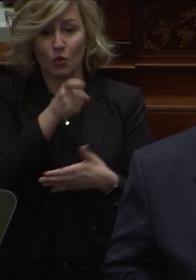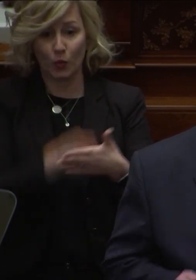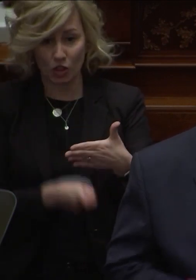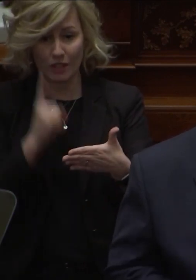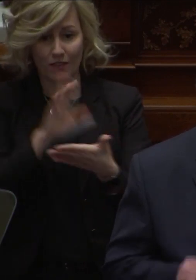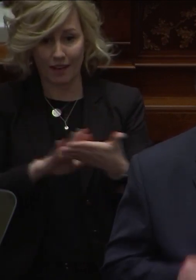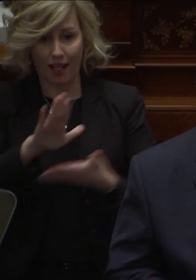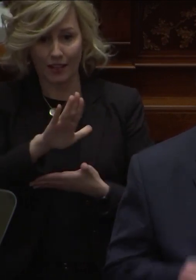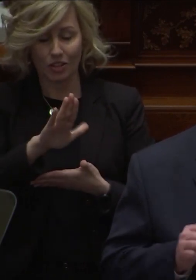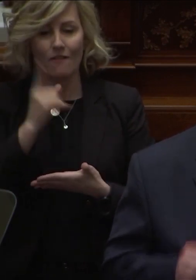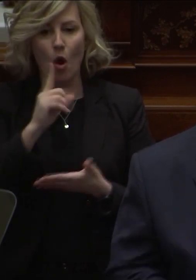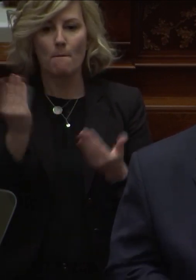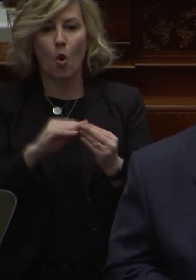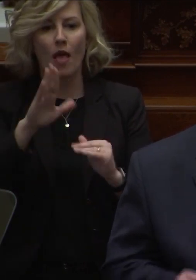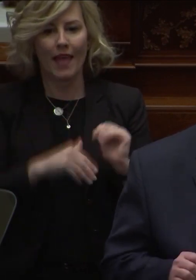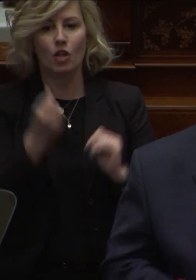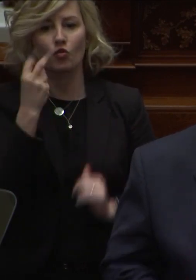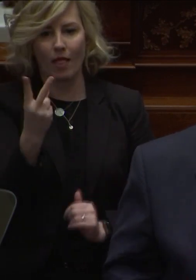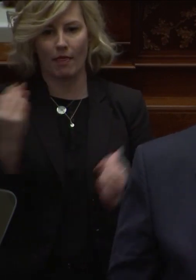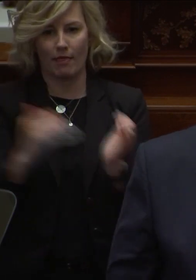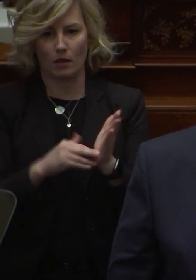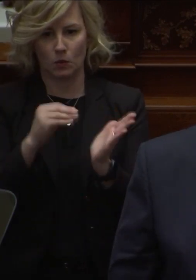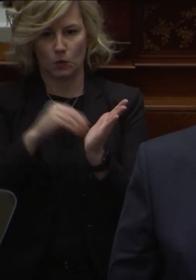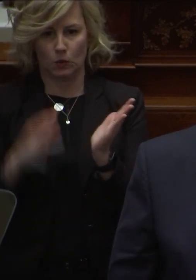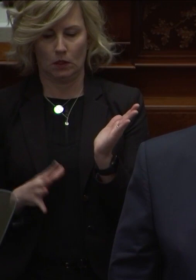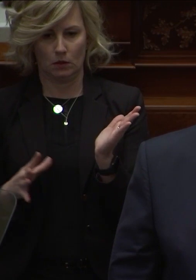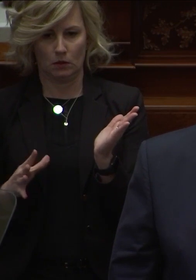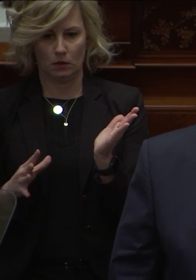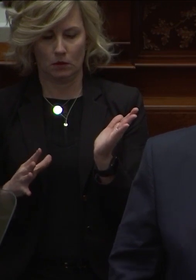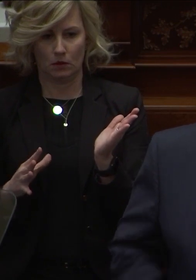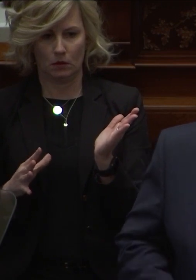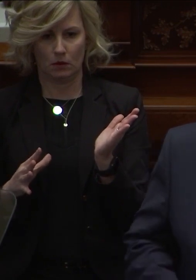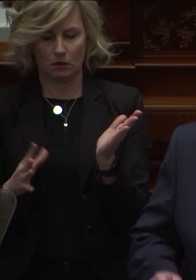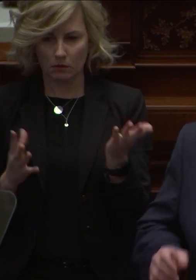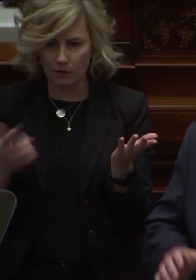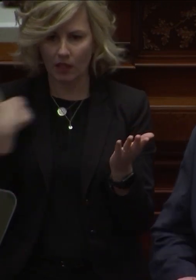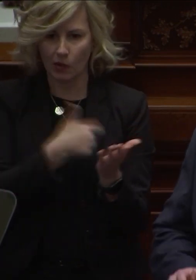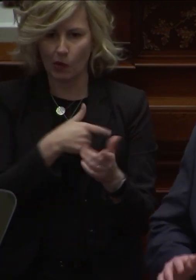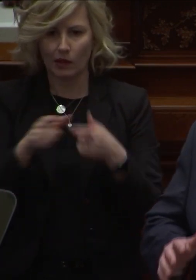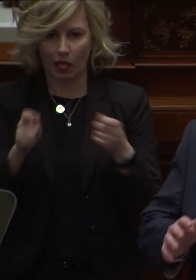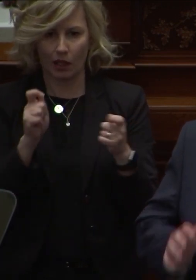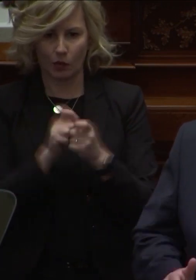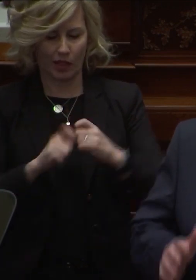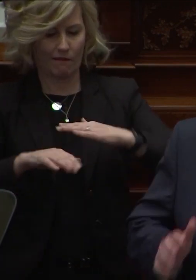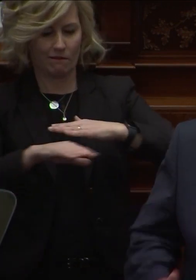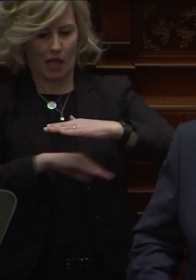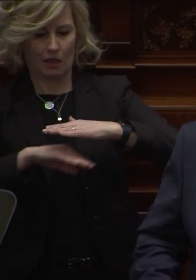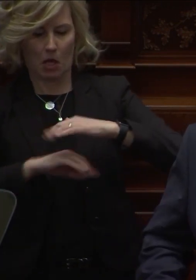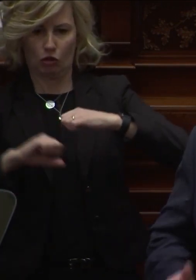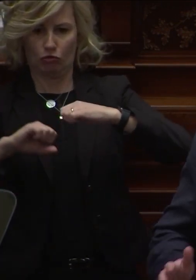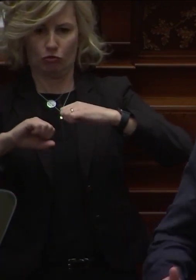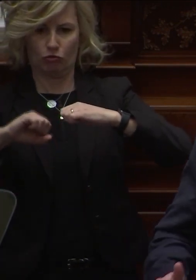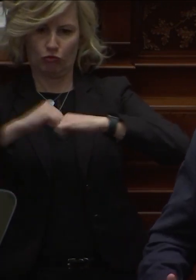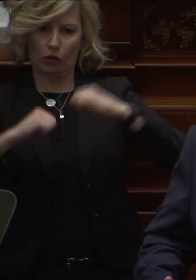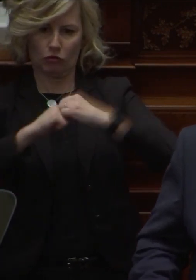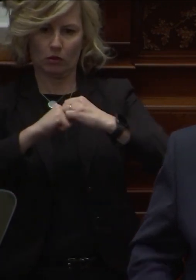THAT'S ENOUGH TO COVER A FREE FOUR YEAR UNIVERSITY TUITION FOR MORE THAN 12,000 STUDENTS. WE ARE DEALING WITH A